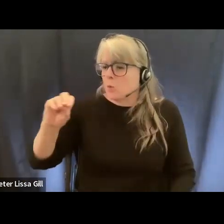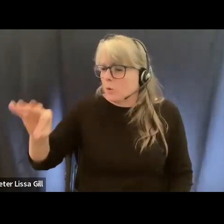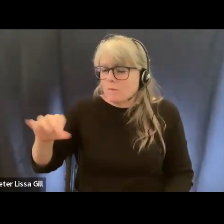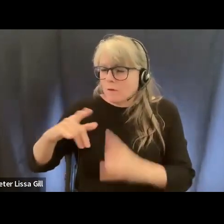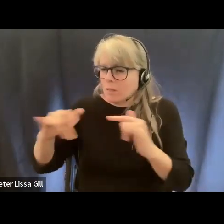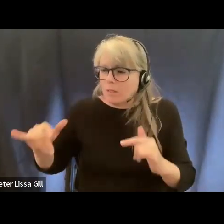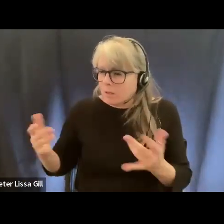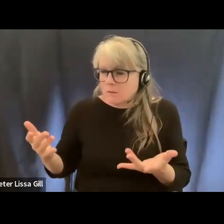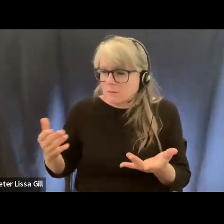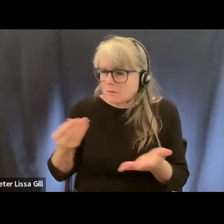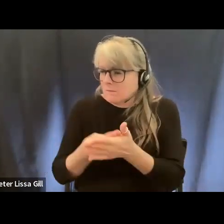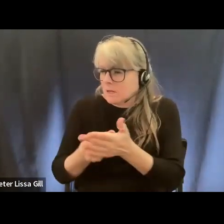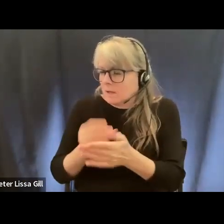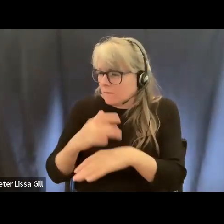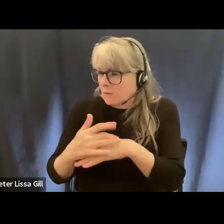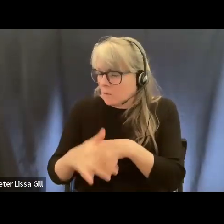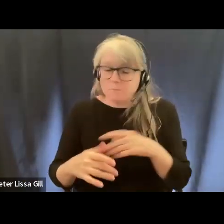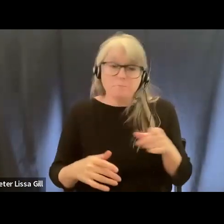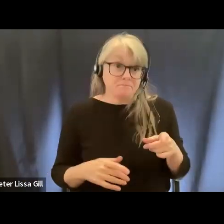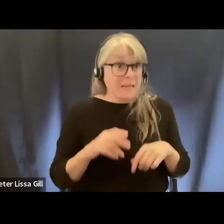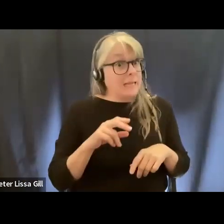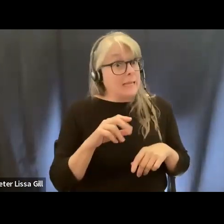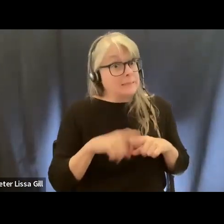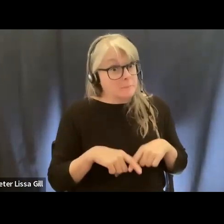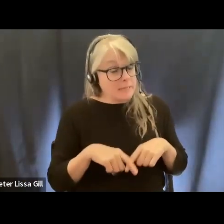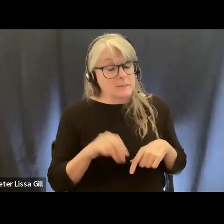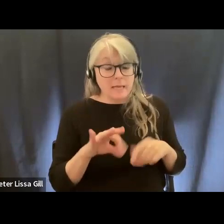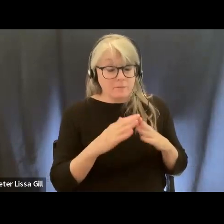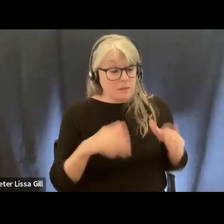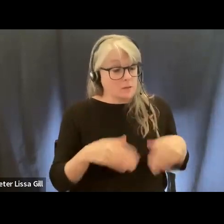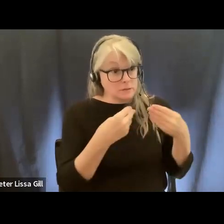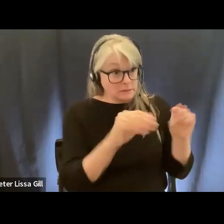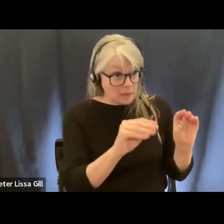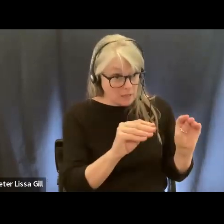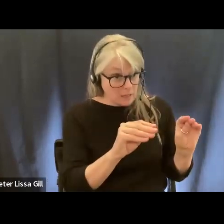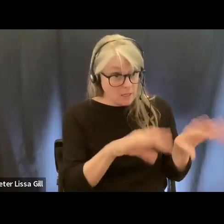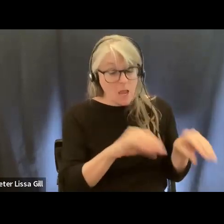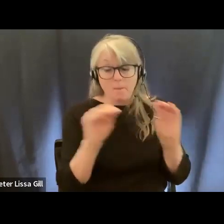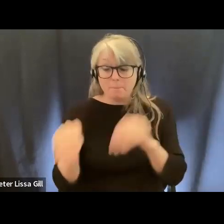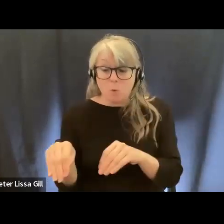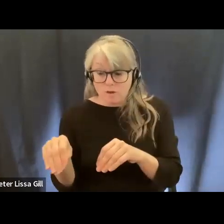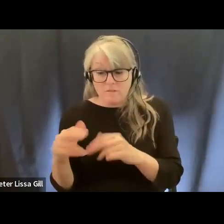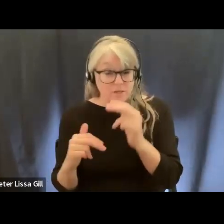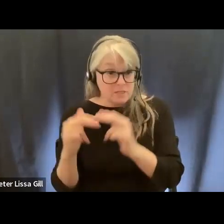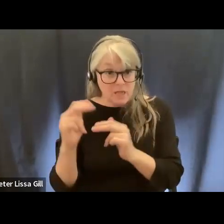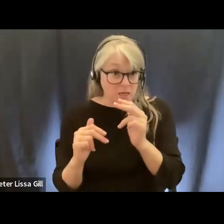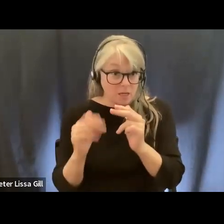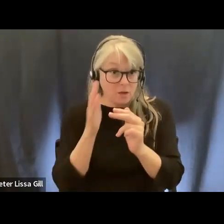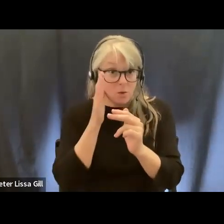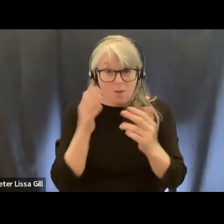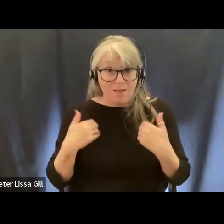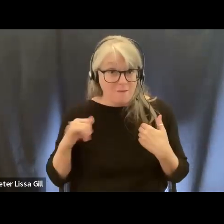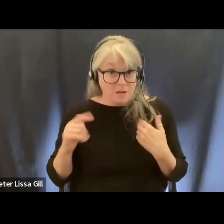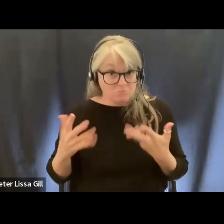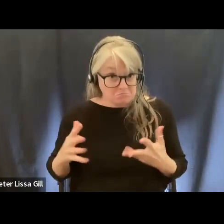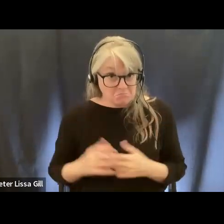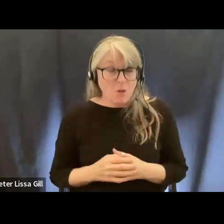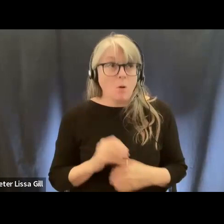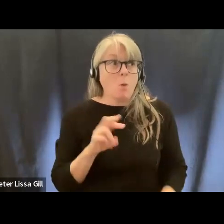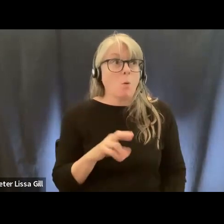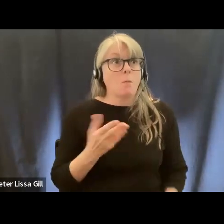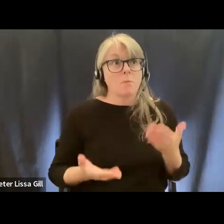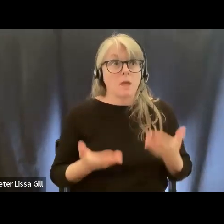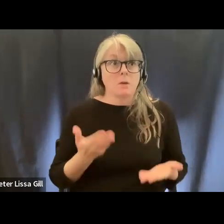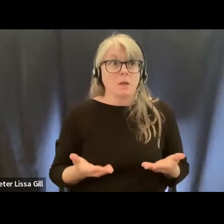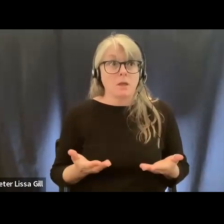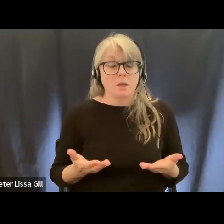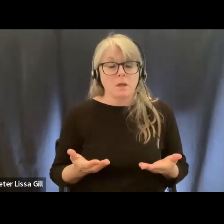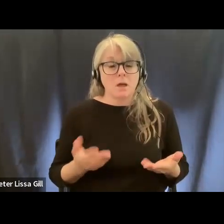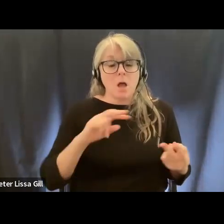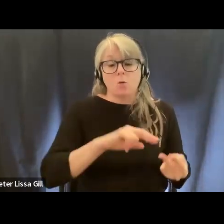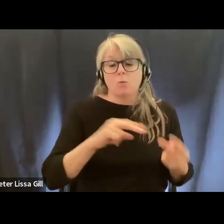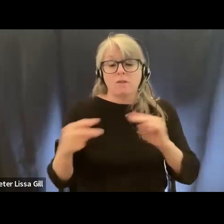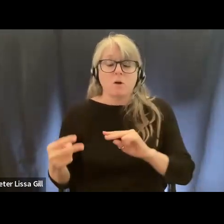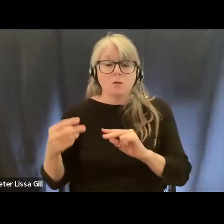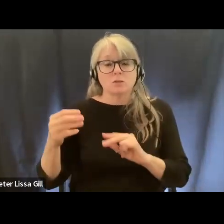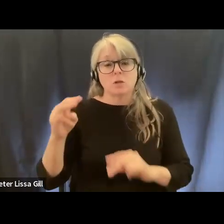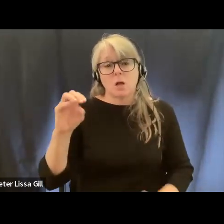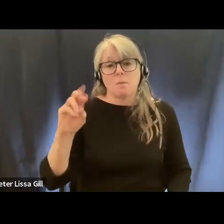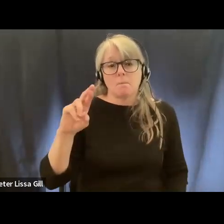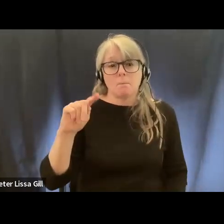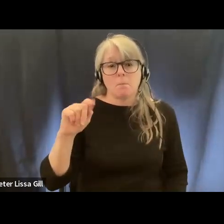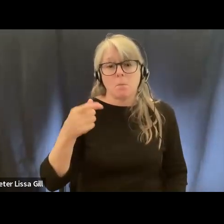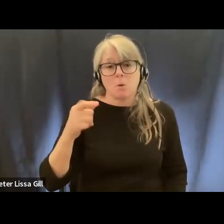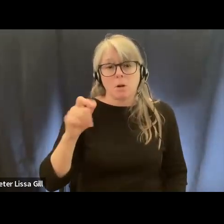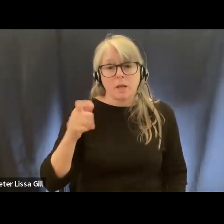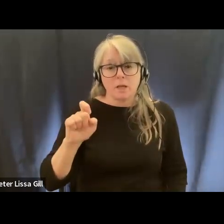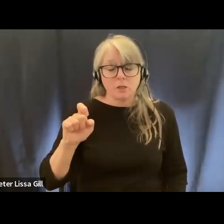Well, it depends on what they're doing. If they're selling their home and moving to a facility that's probably gonna have it or if they're maybe doing a reverse mortgage and then they're trying to stay into the home and make those modifications.